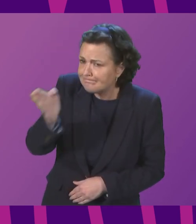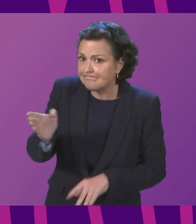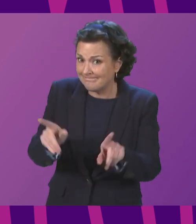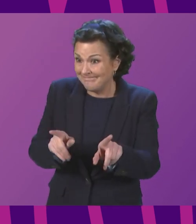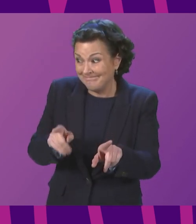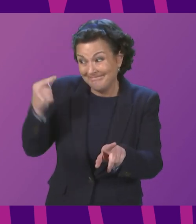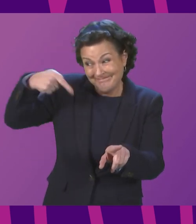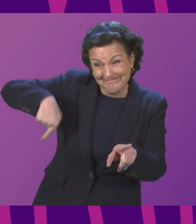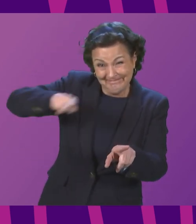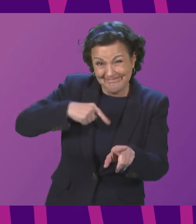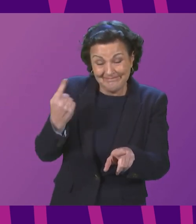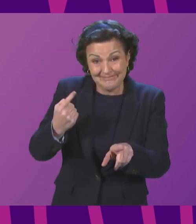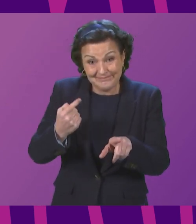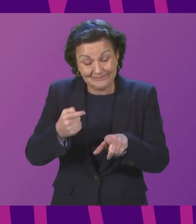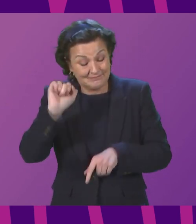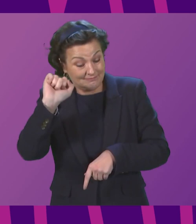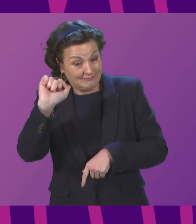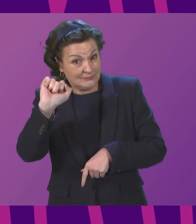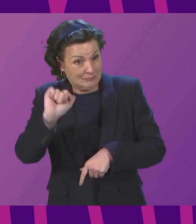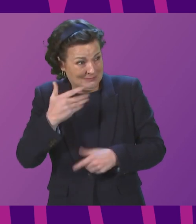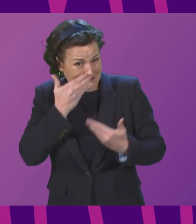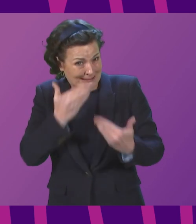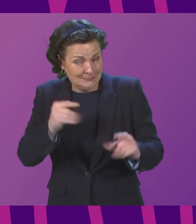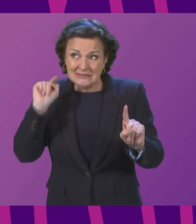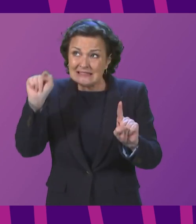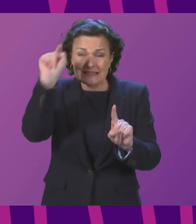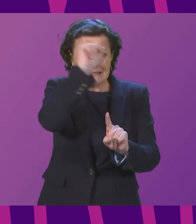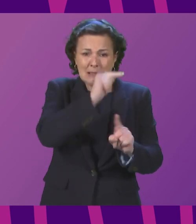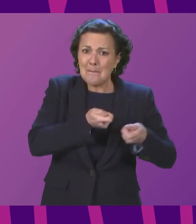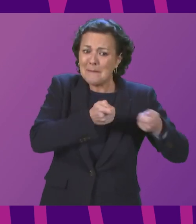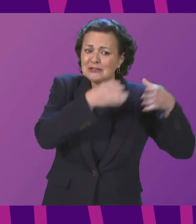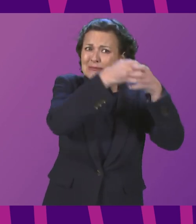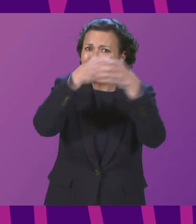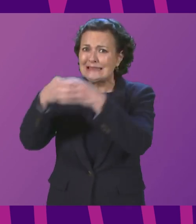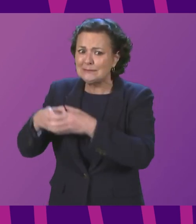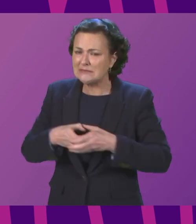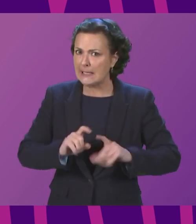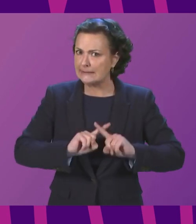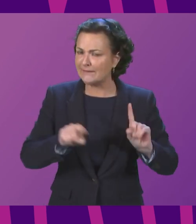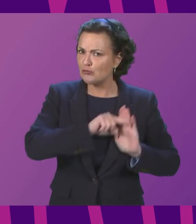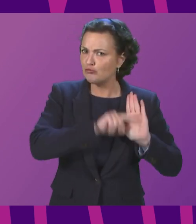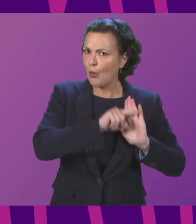on visiting rules because public health teams and incident management teams have varying interpretations of managed, or controlled, outbreaks.